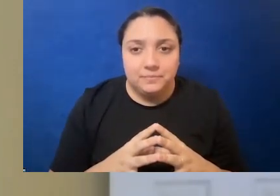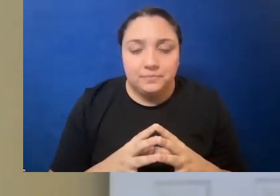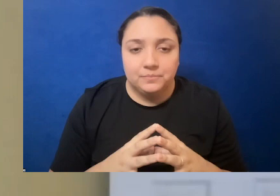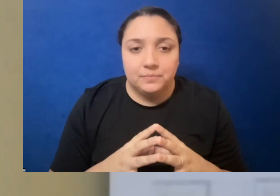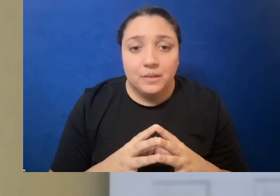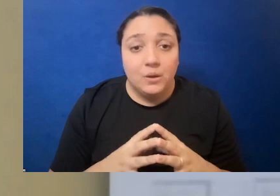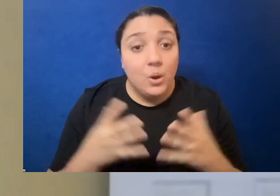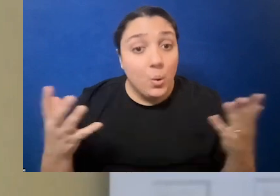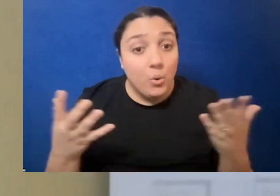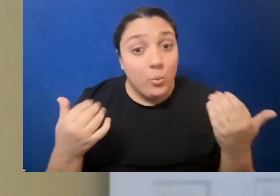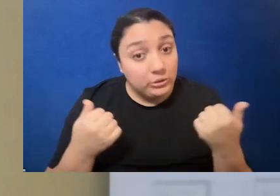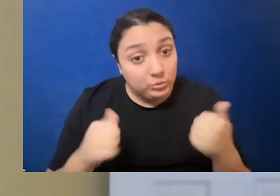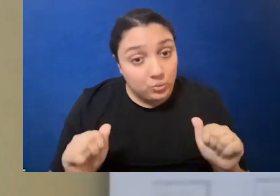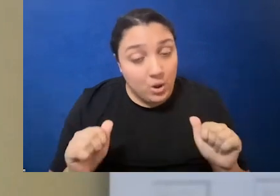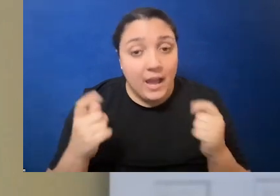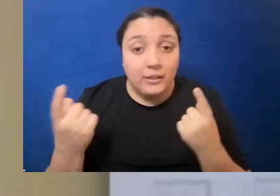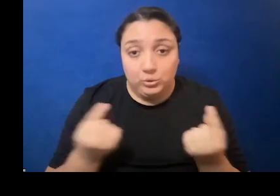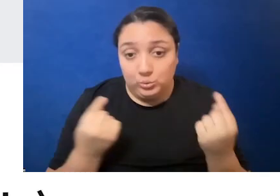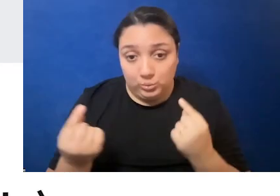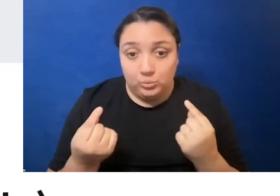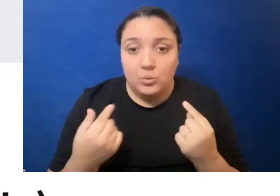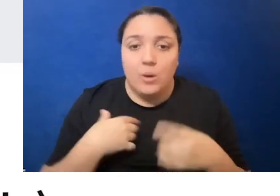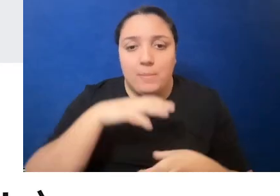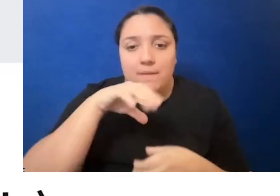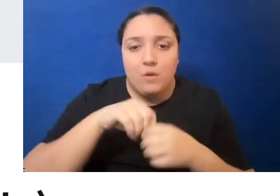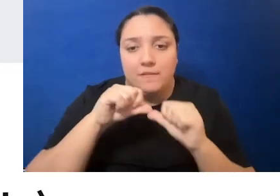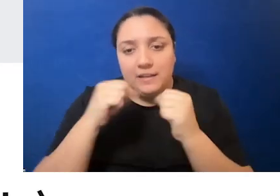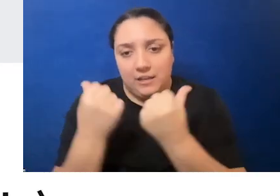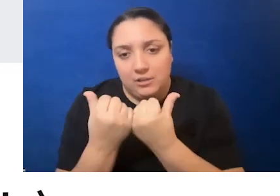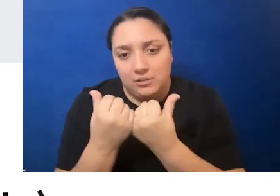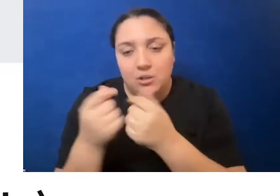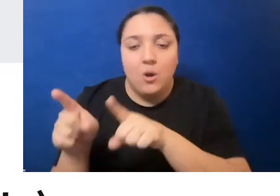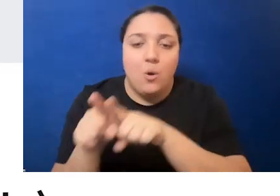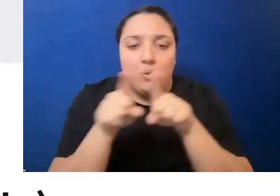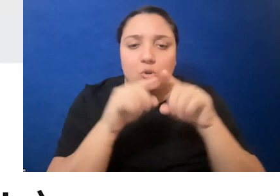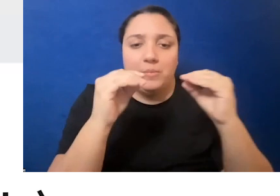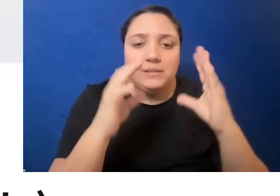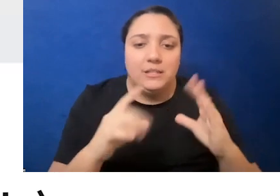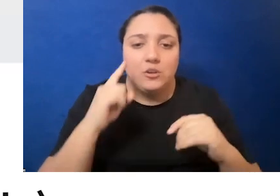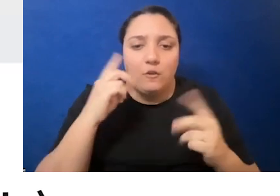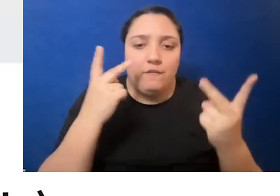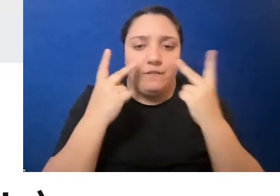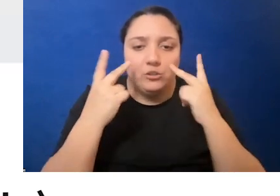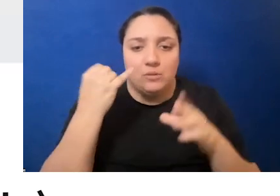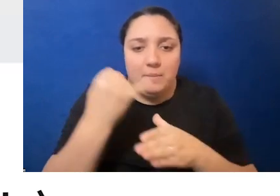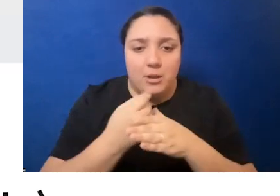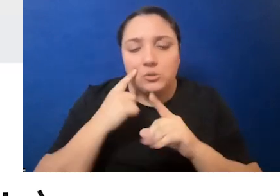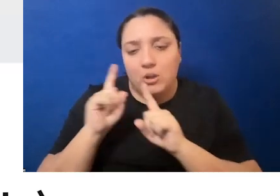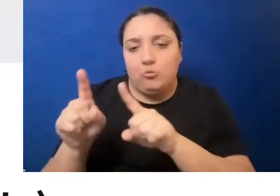ANXIETY FOR STUDENTS. WHAT WE HAVE TRIED TO DO AND I'M